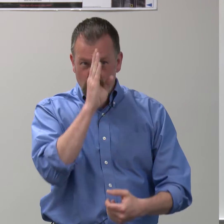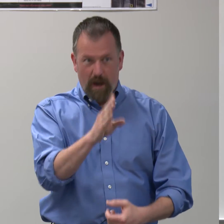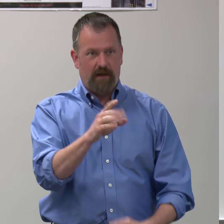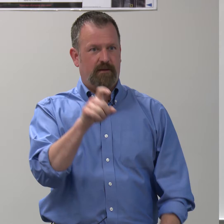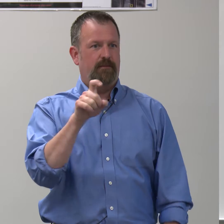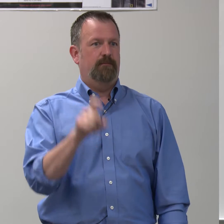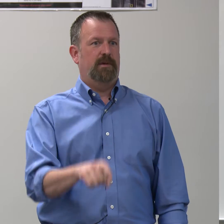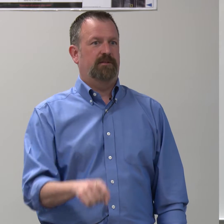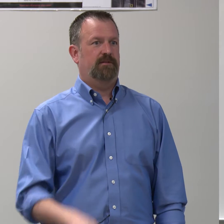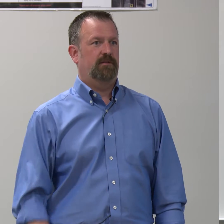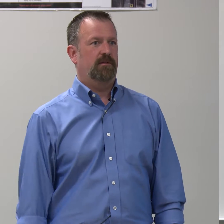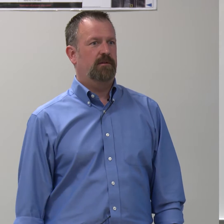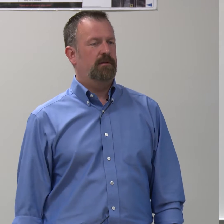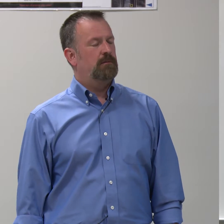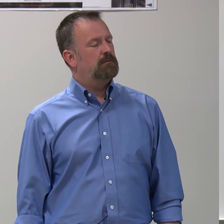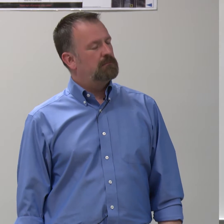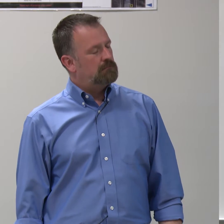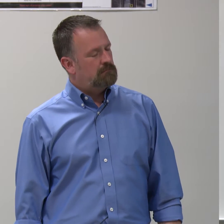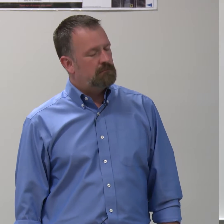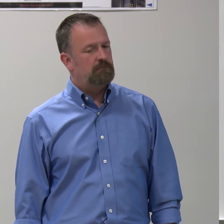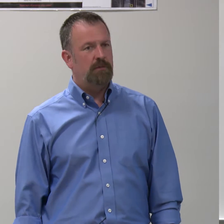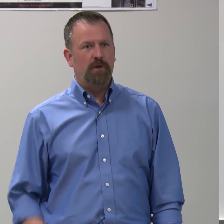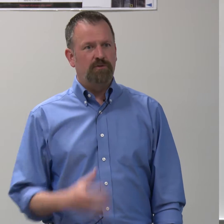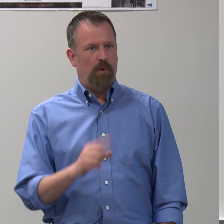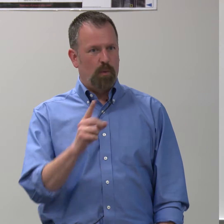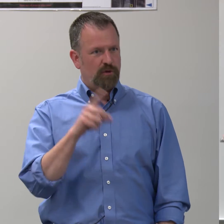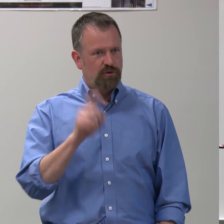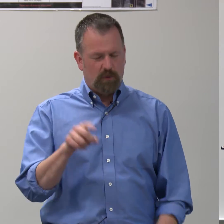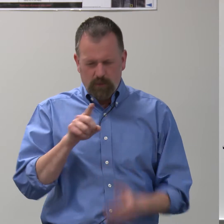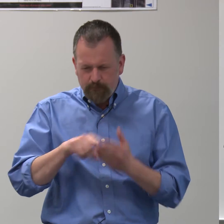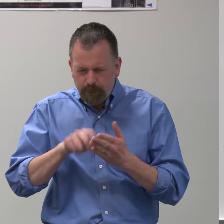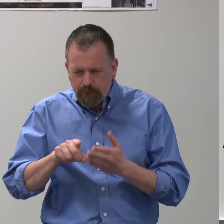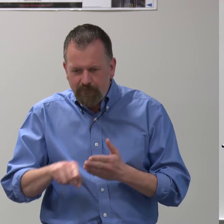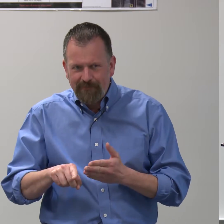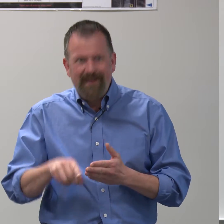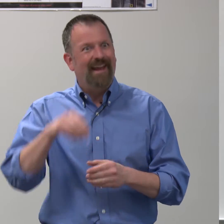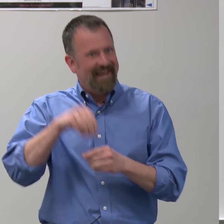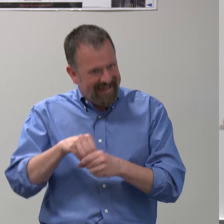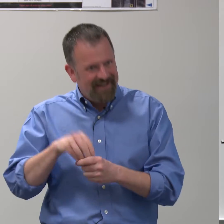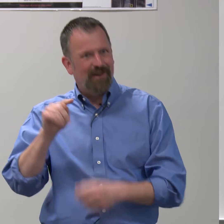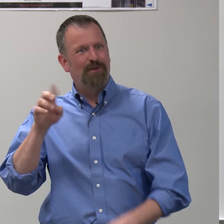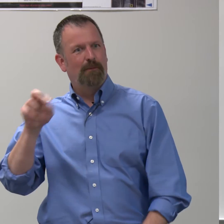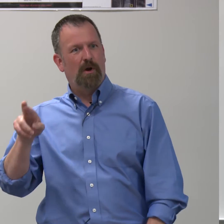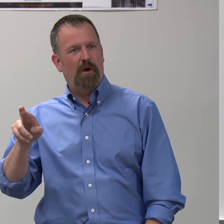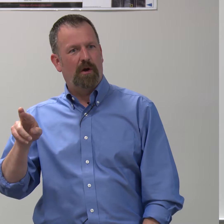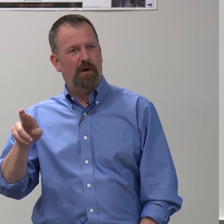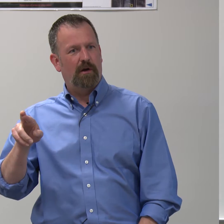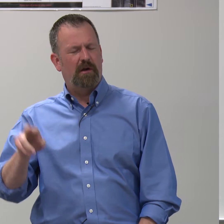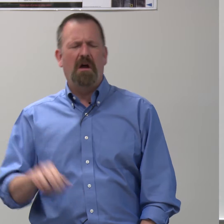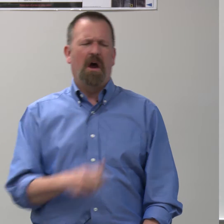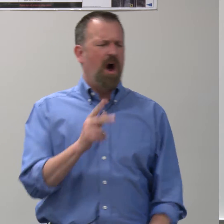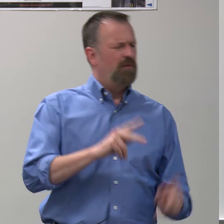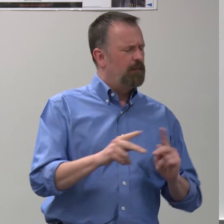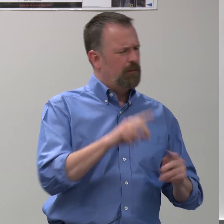that it seemed to me the interesting place to look at these was in the tumor. Now, everybody else was looking at immune cells in the spleen